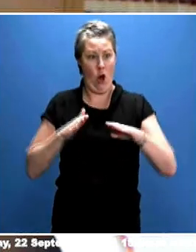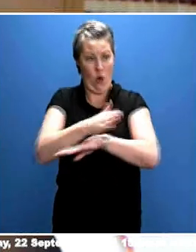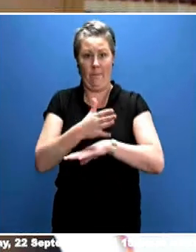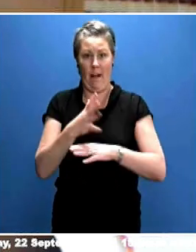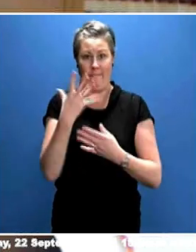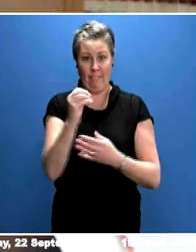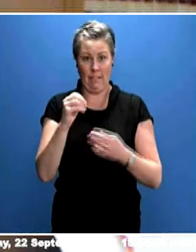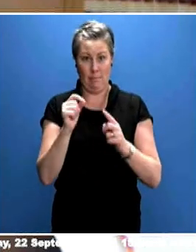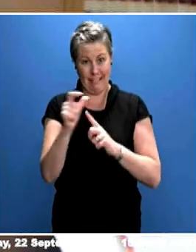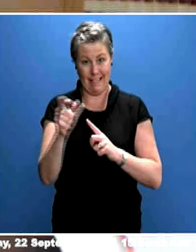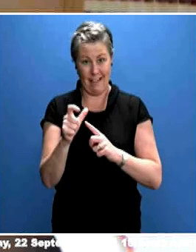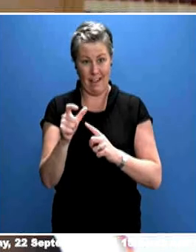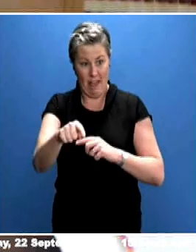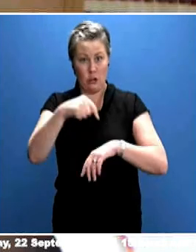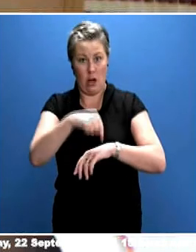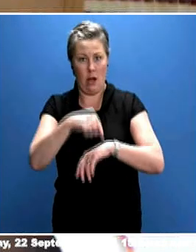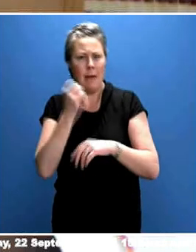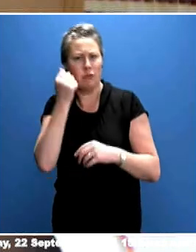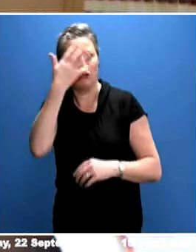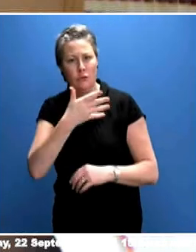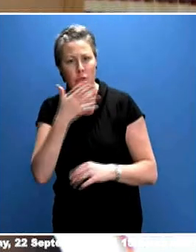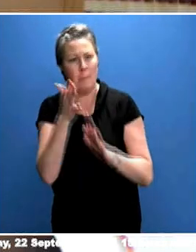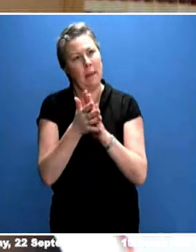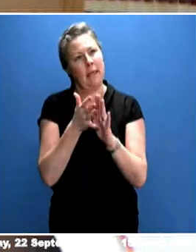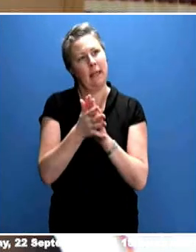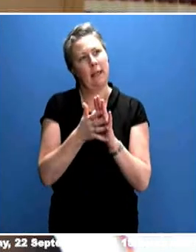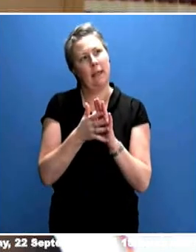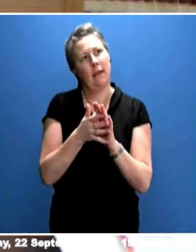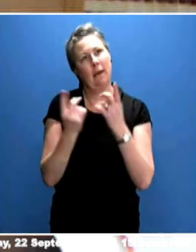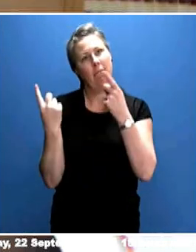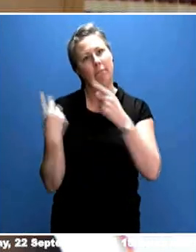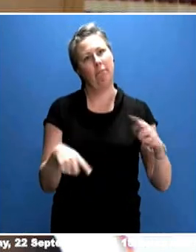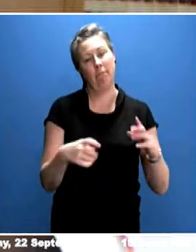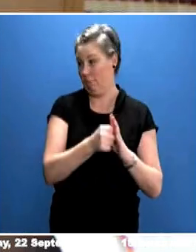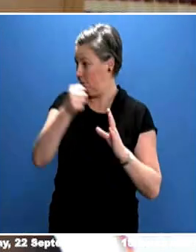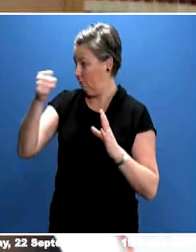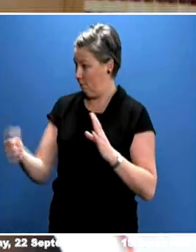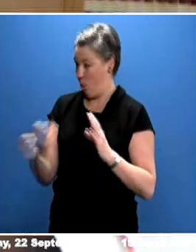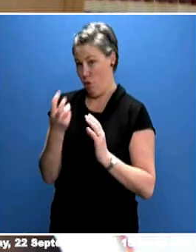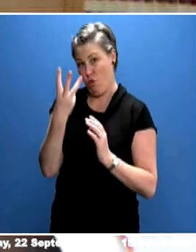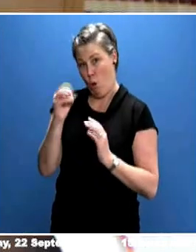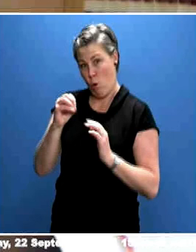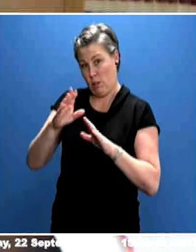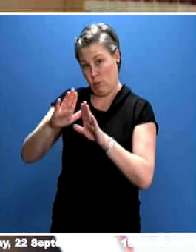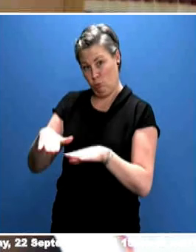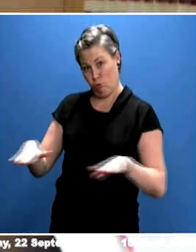So we're talking here about 30 children out of a population of 5,000 and some.